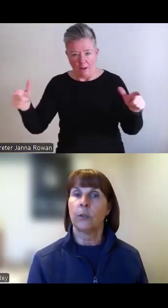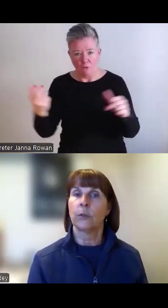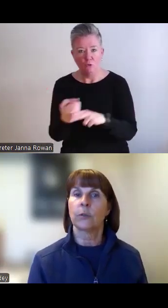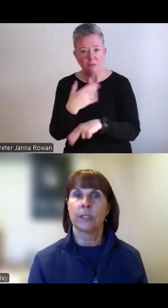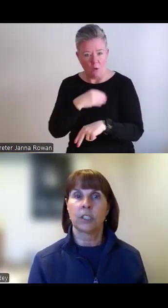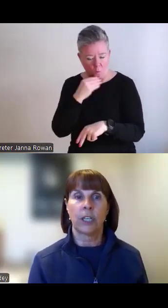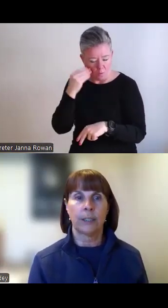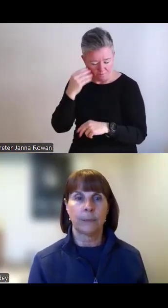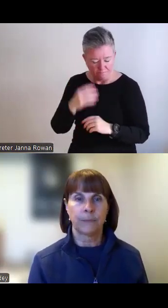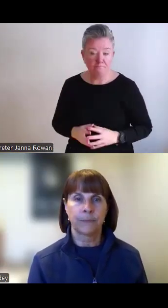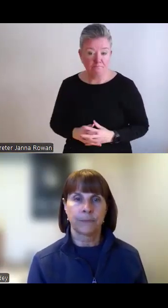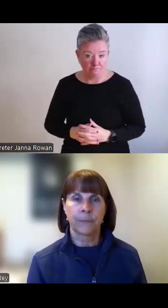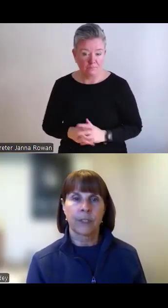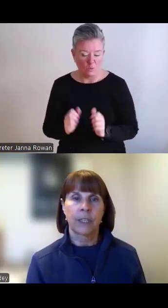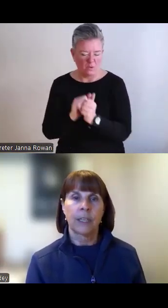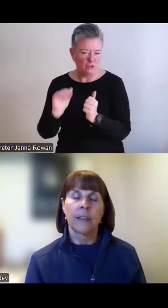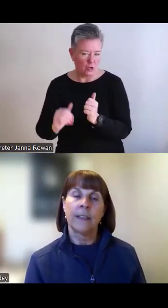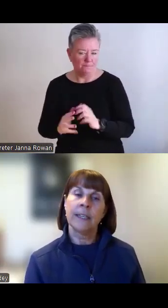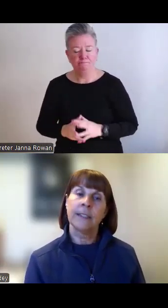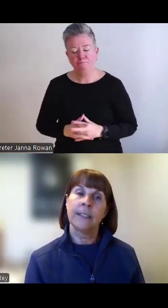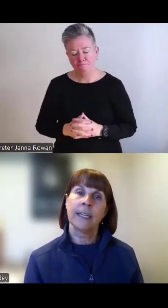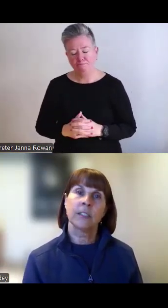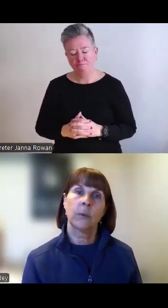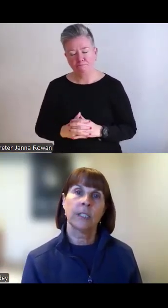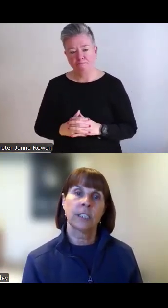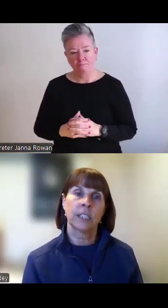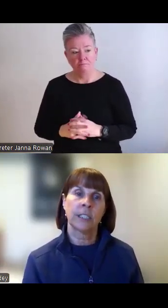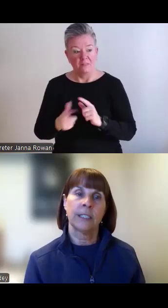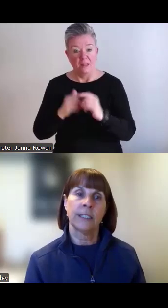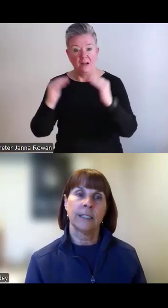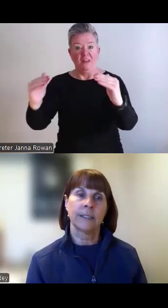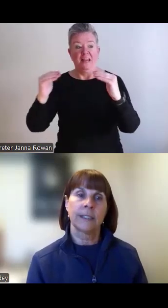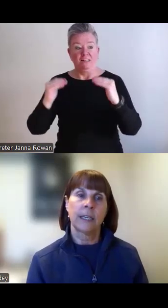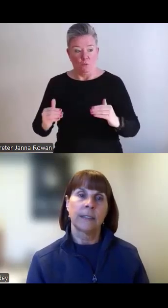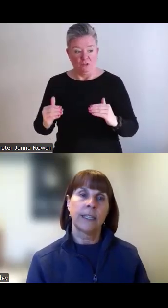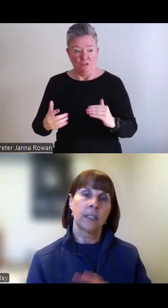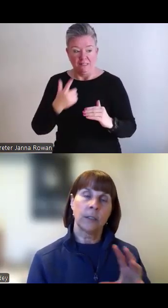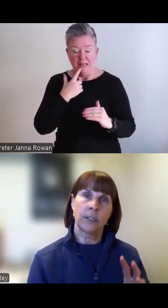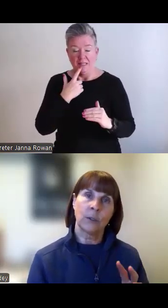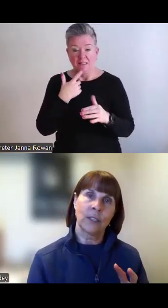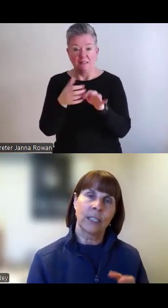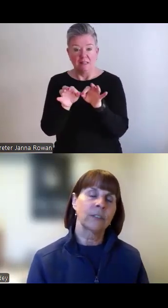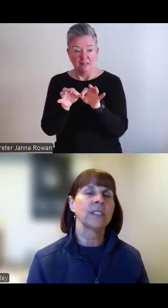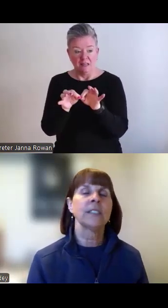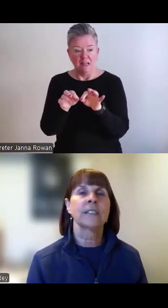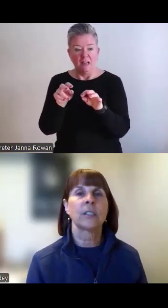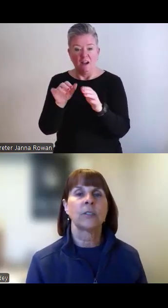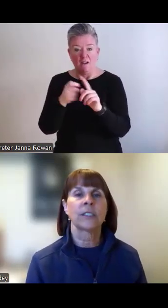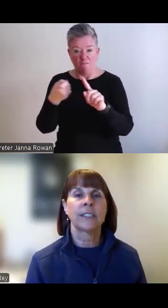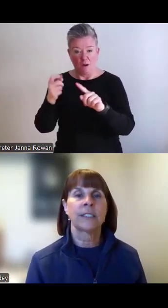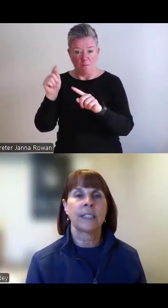being used with the child. Then the next question is, take a look at those languages that you just